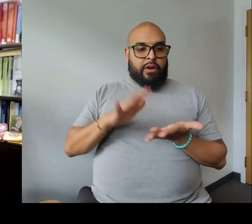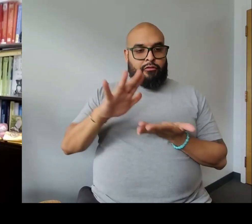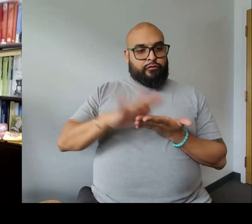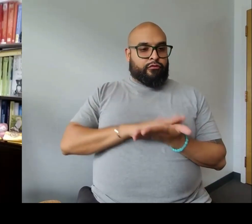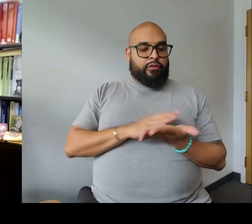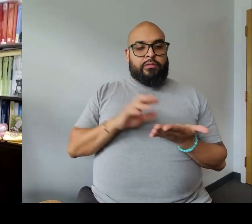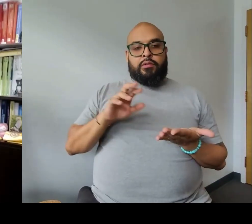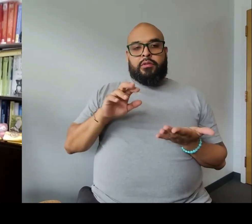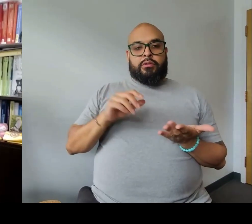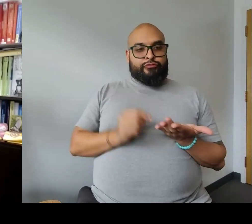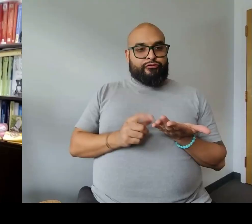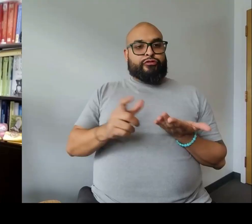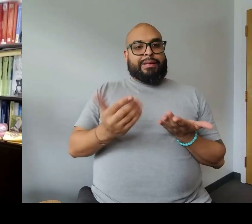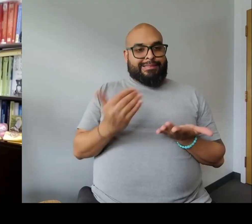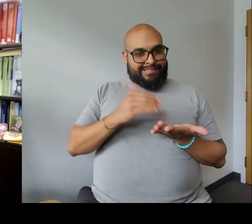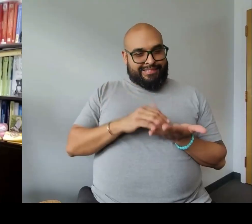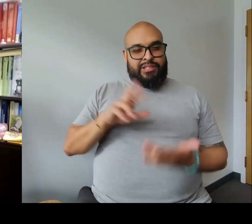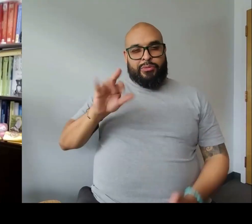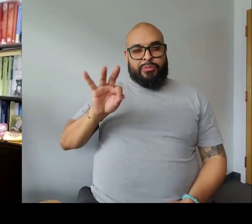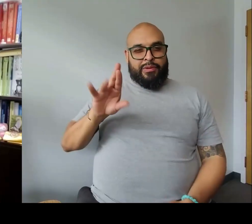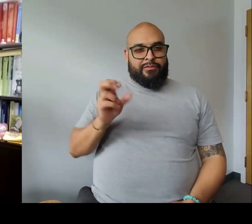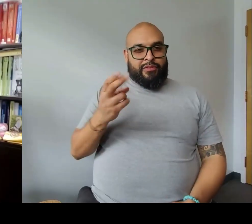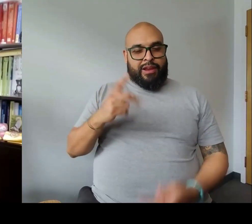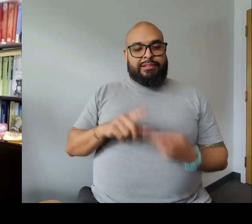And sorry, I'm long-winded, Rebecka. I'll hand it over to you.